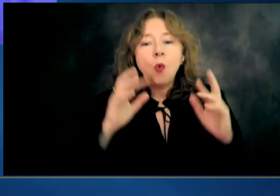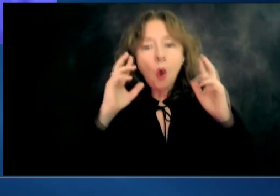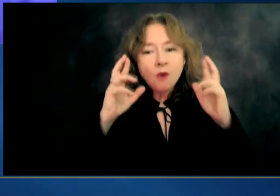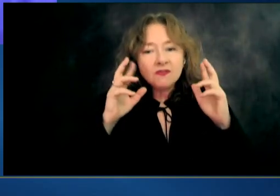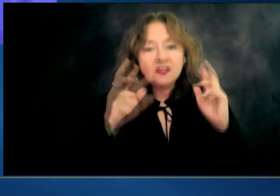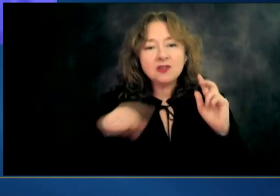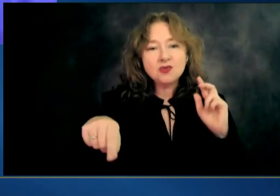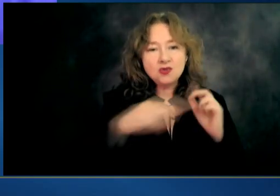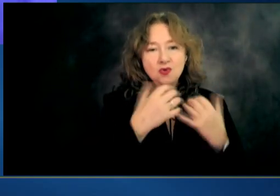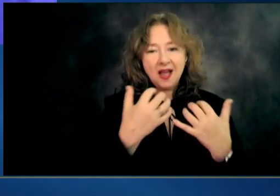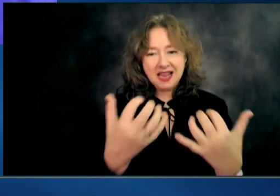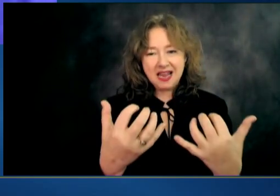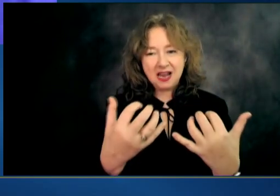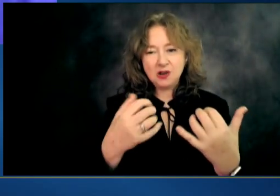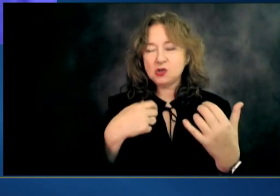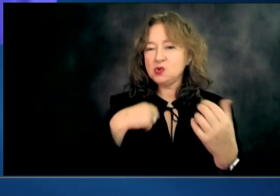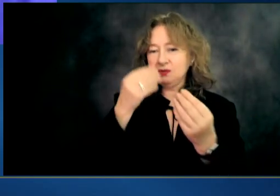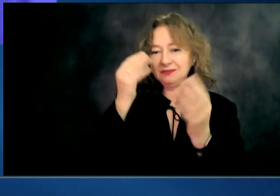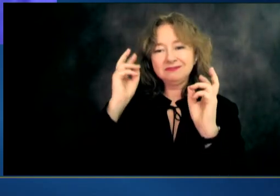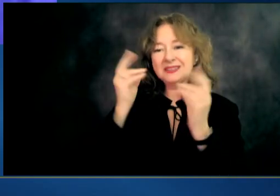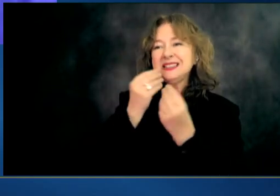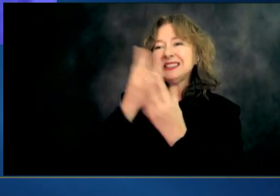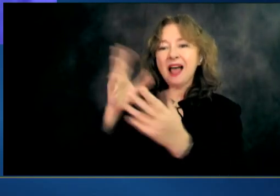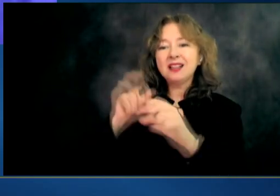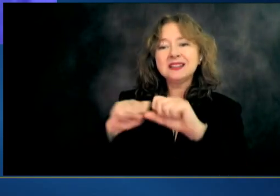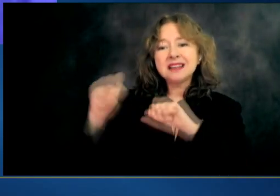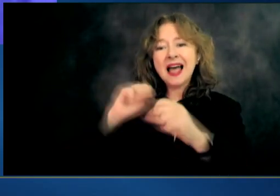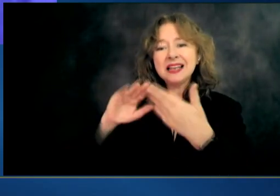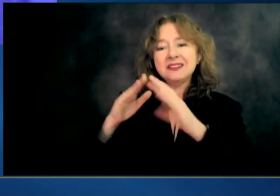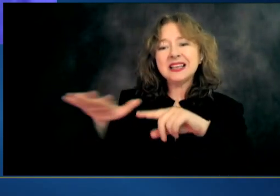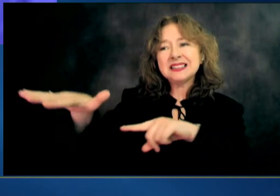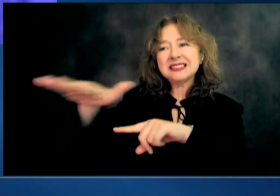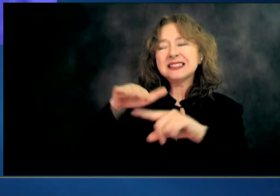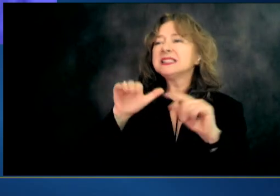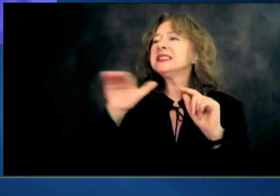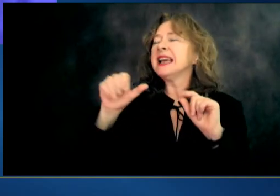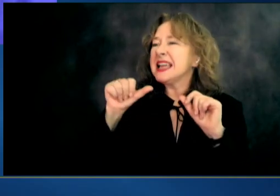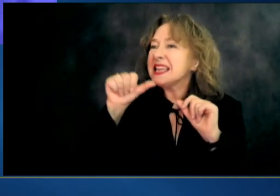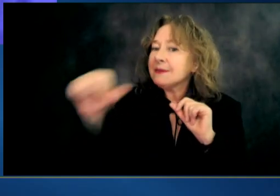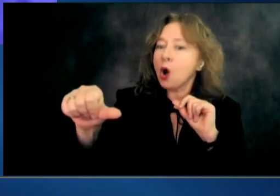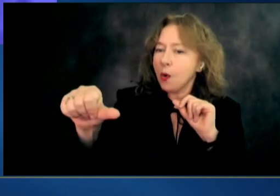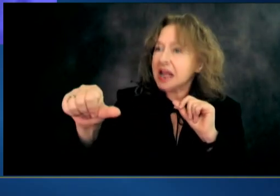to the scientific community -- keep going. We're going to figure out how to make your life-saving